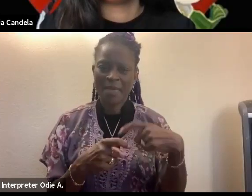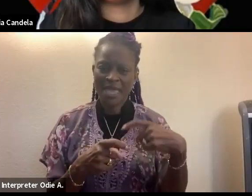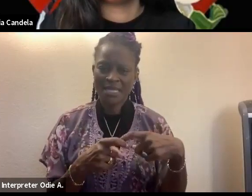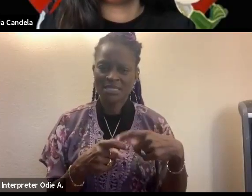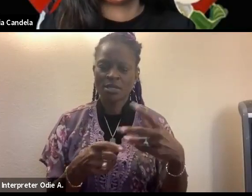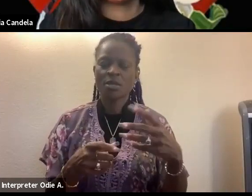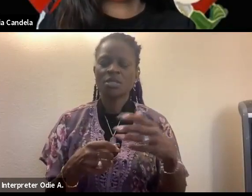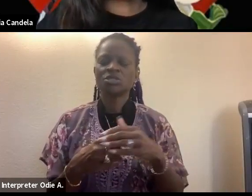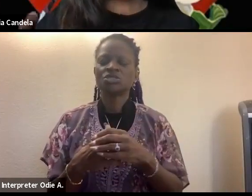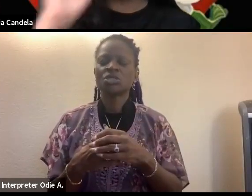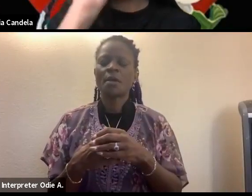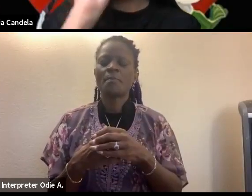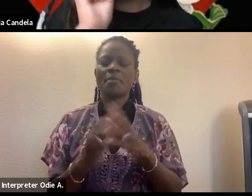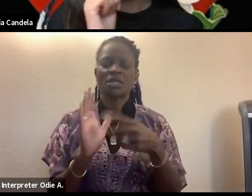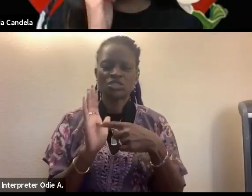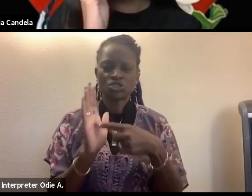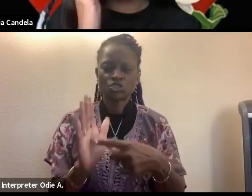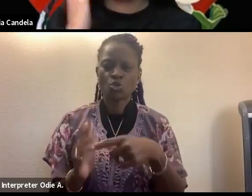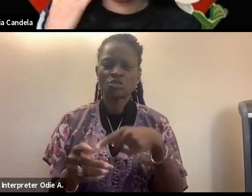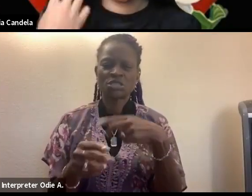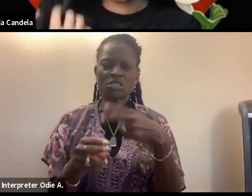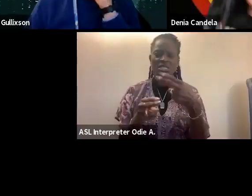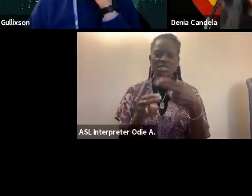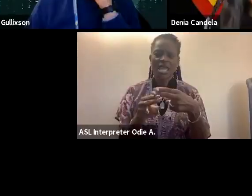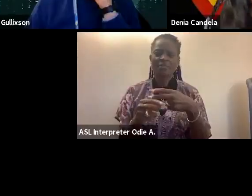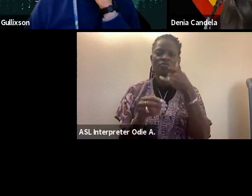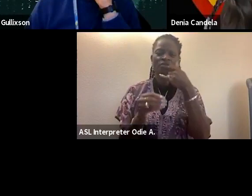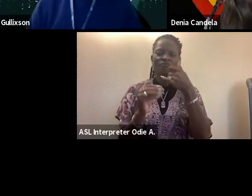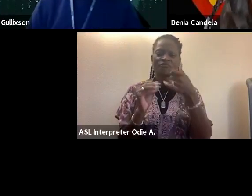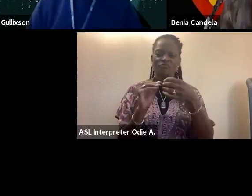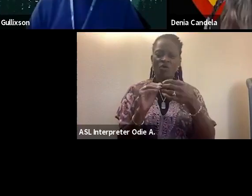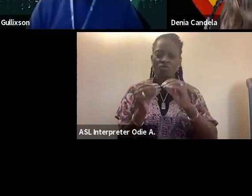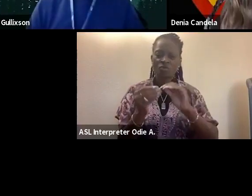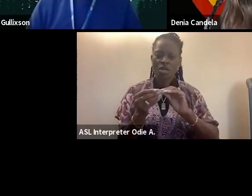and we also provide, aside from Emergency financial assistance, resource navigation